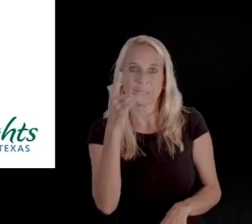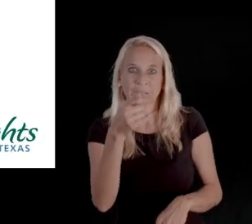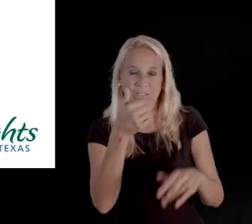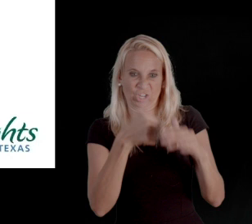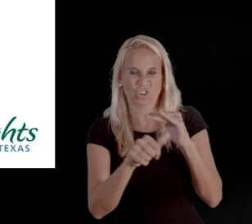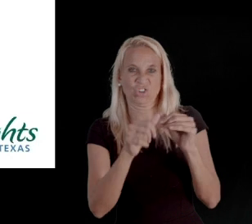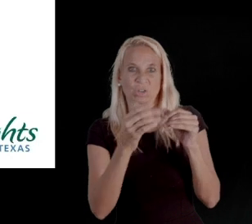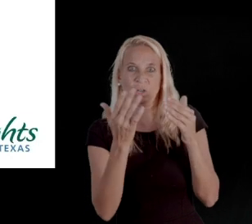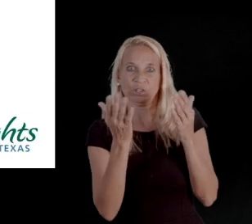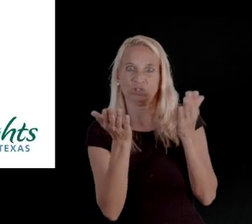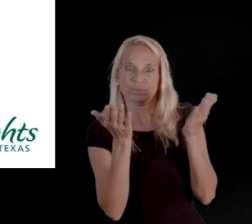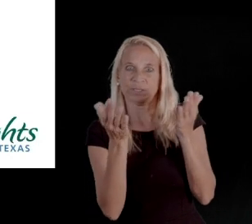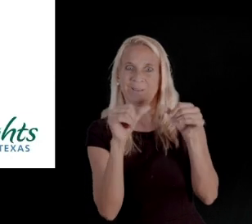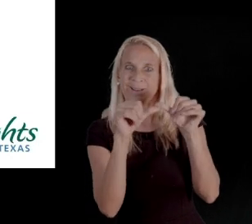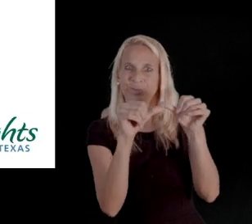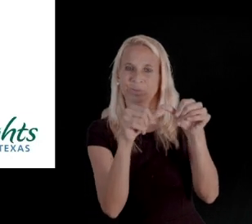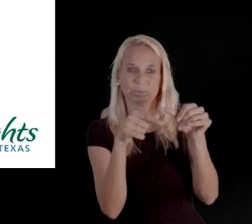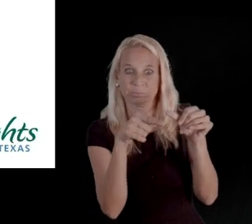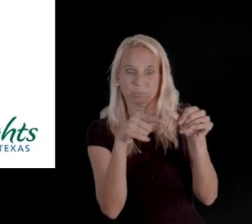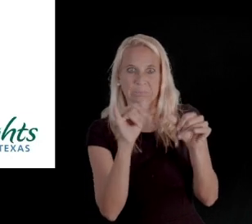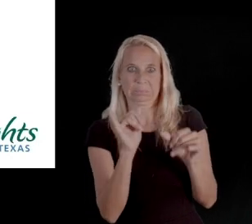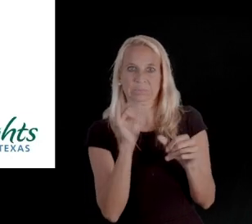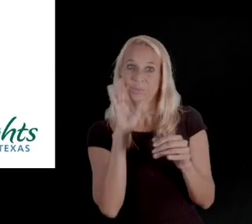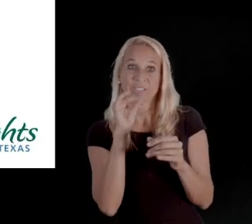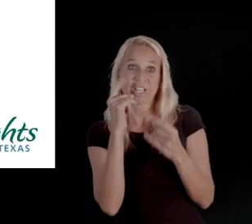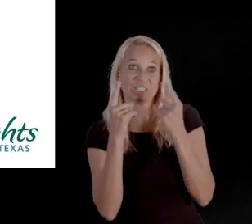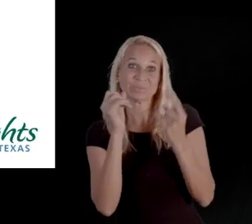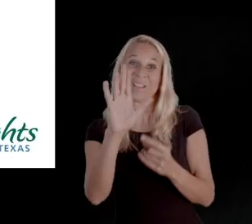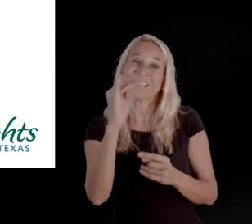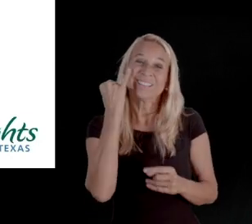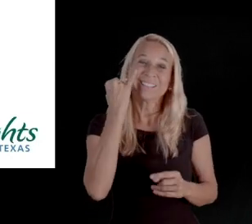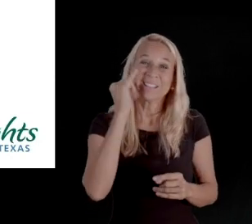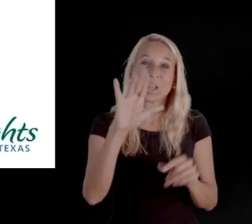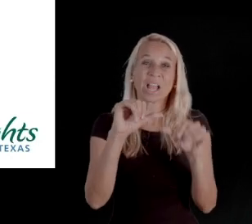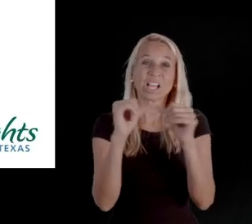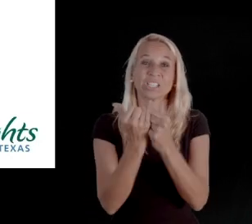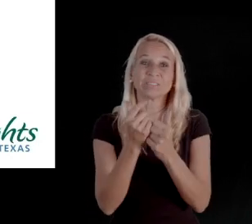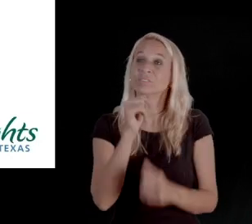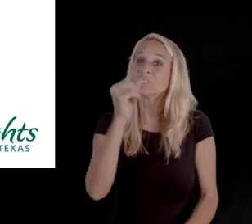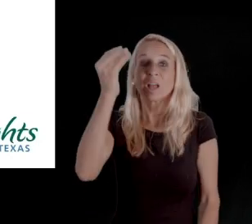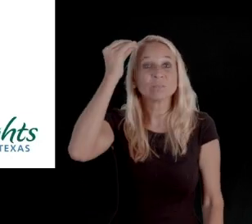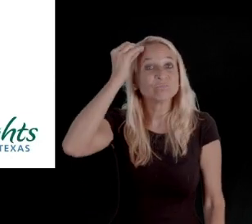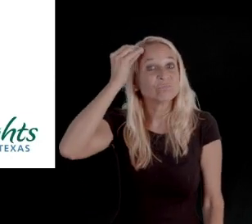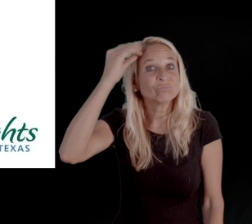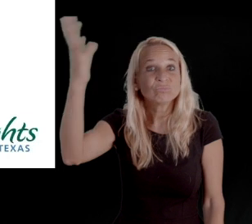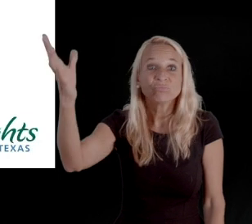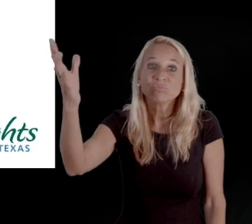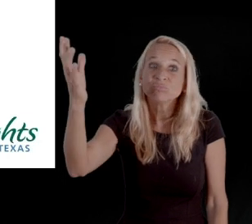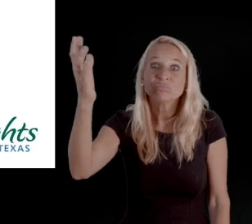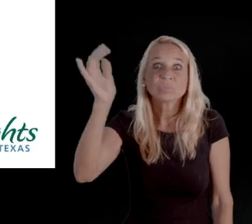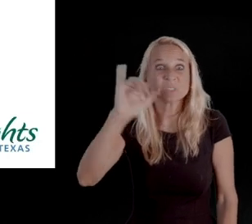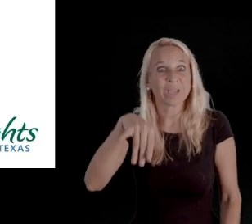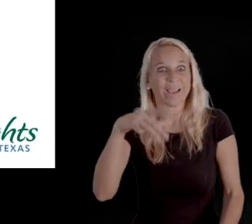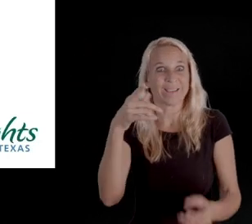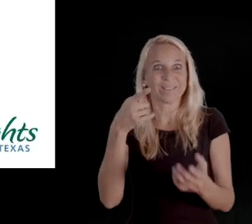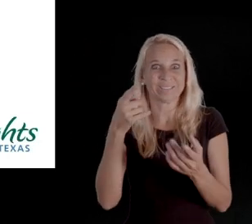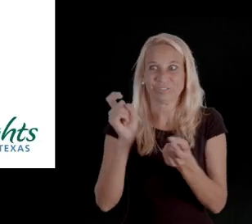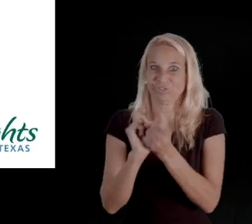you're under a continuation of service authorization. So if your agency doesn't notify them that hey, this has changed,